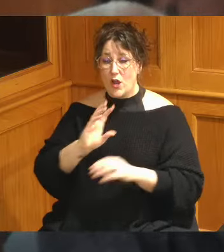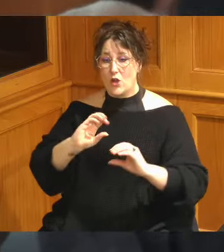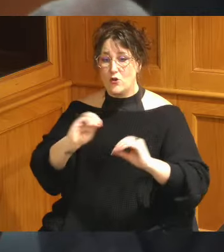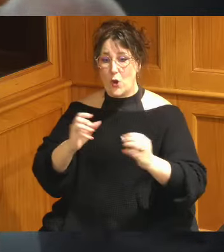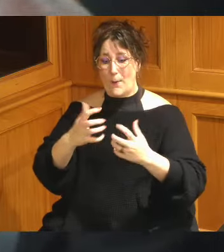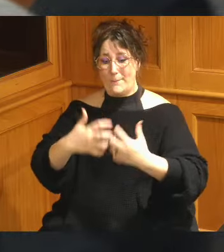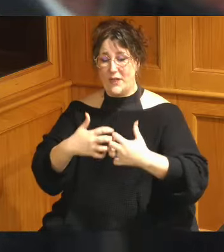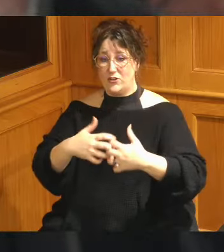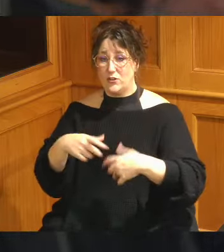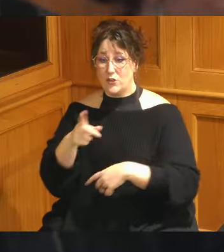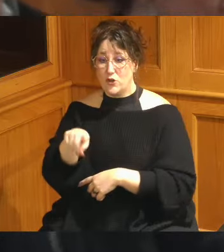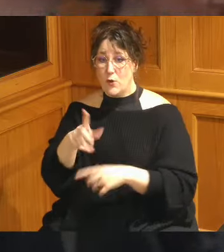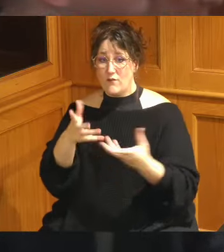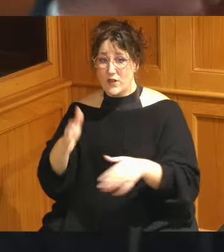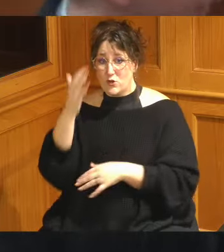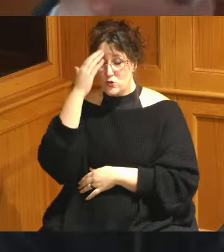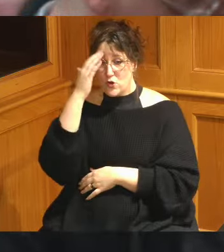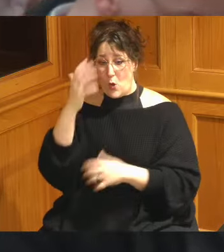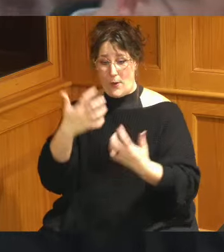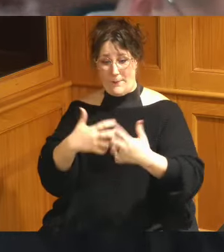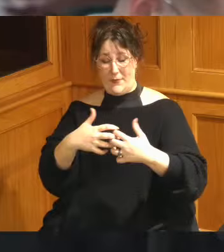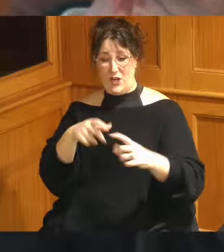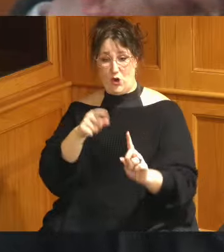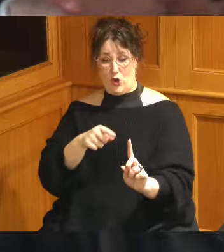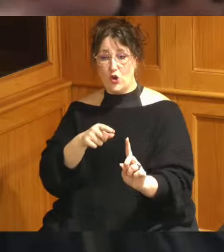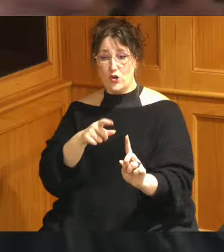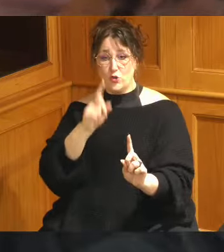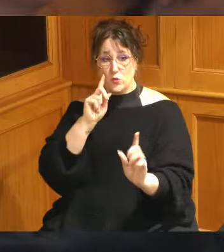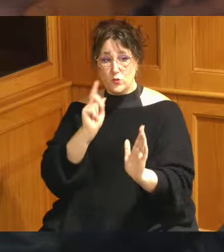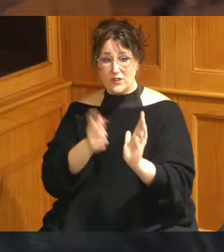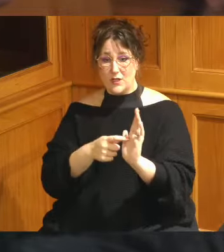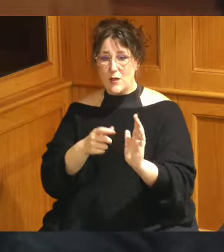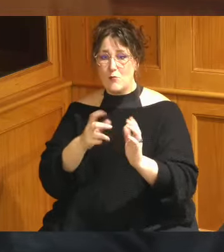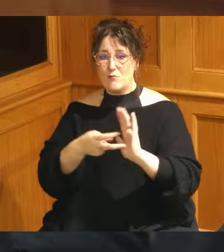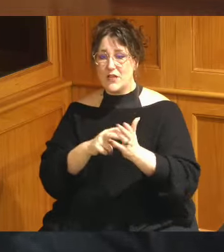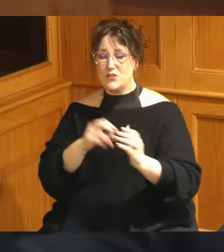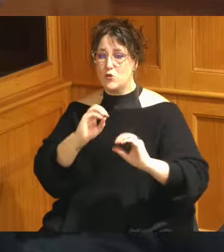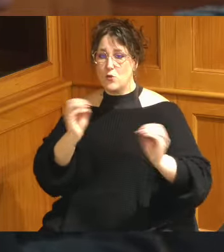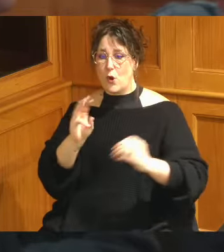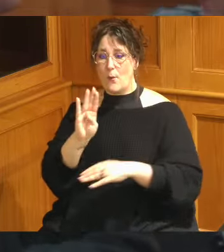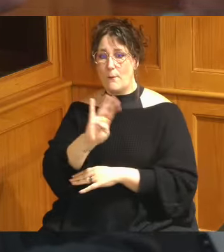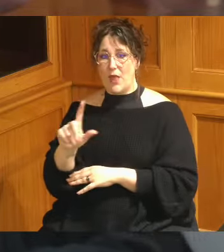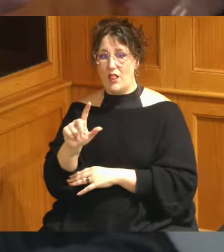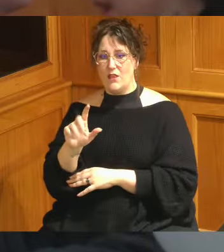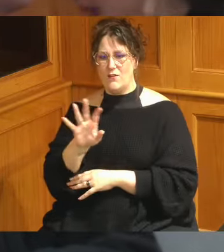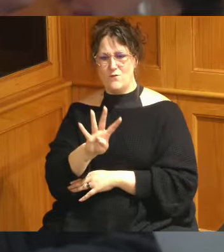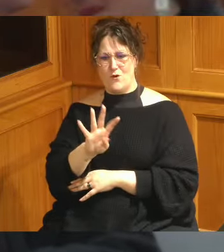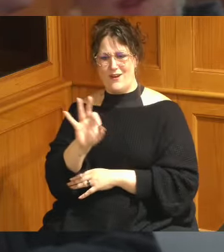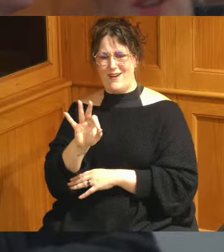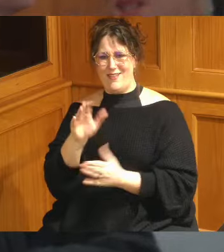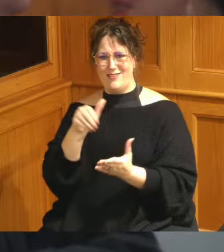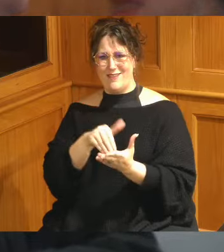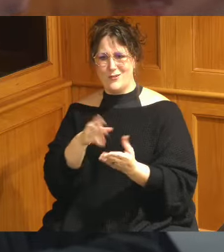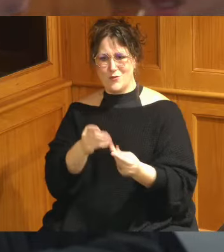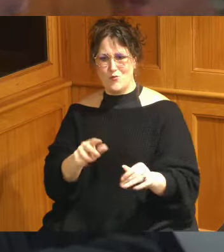And you know, if they have no water meter, there's no sewer bill. 49,000 properties generating storm